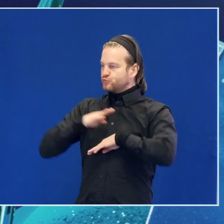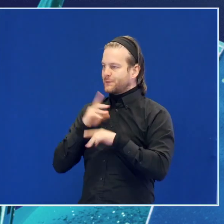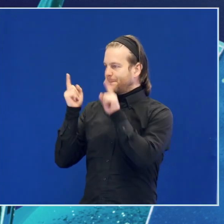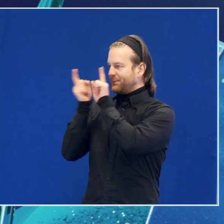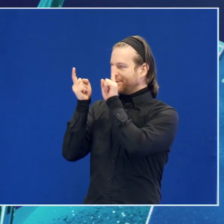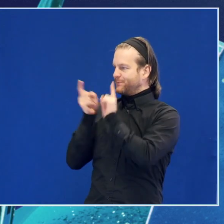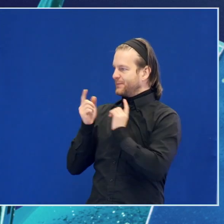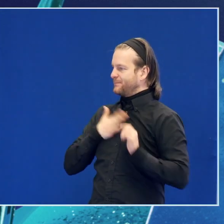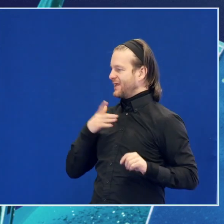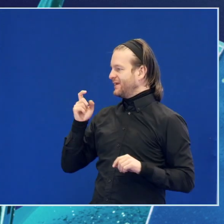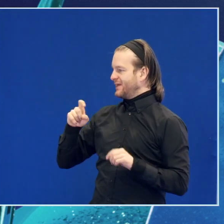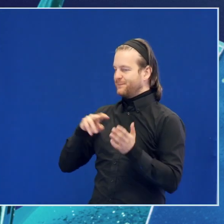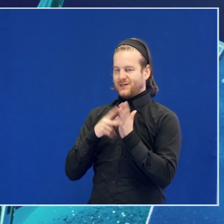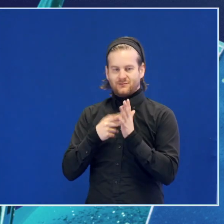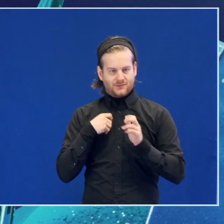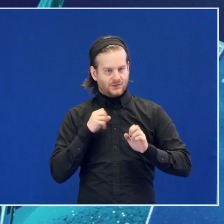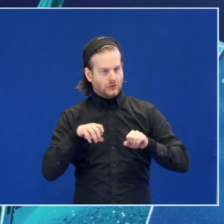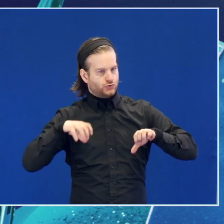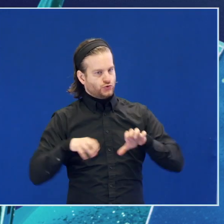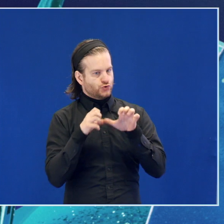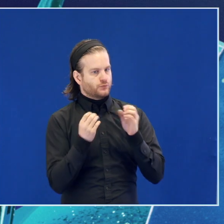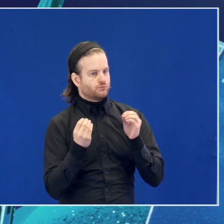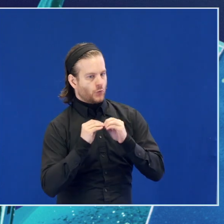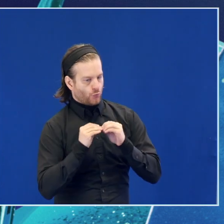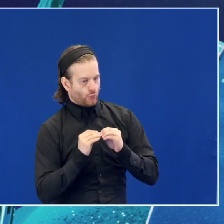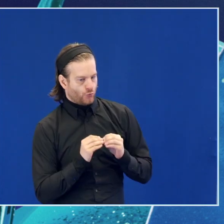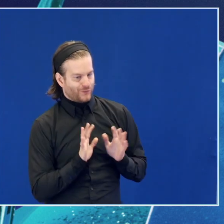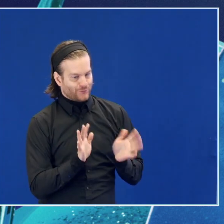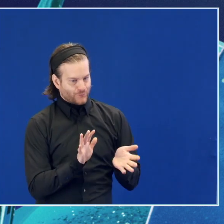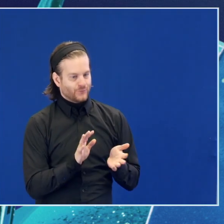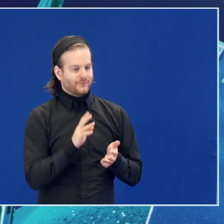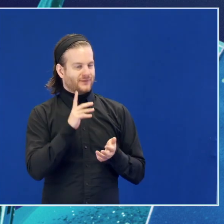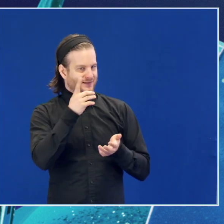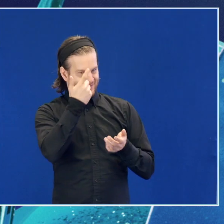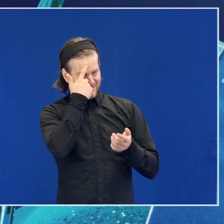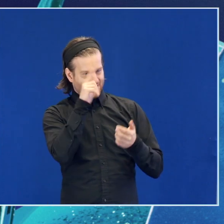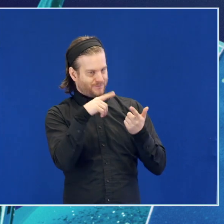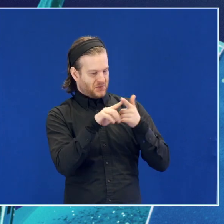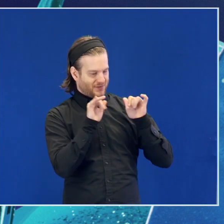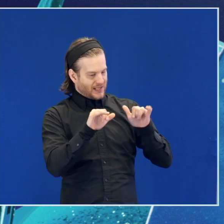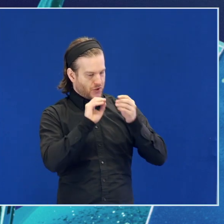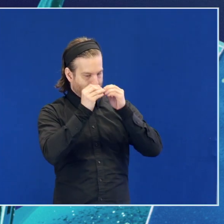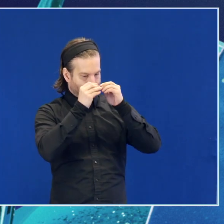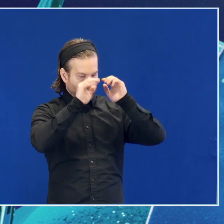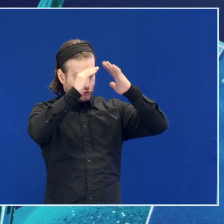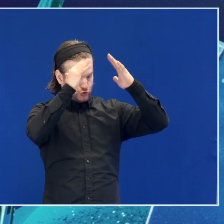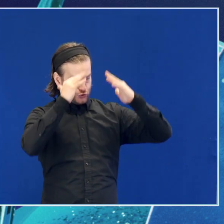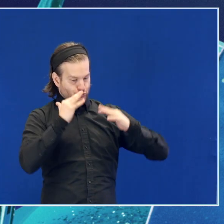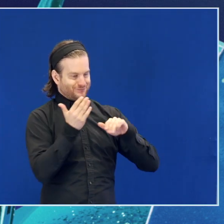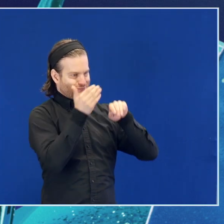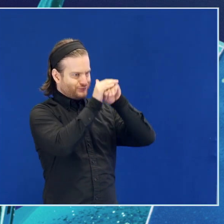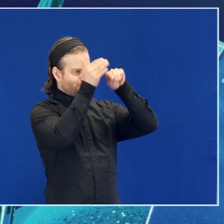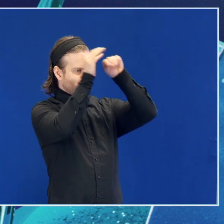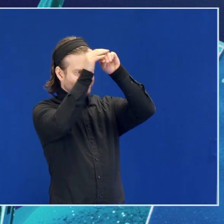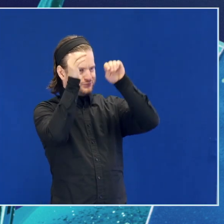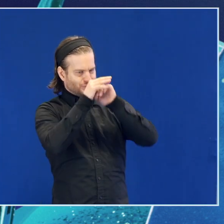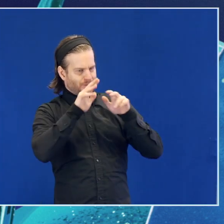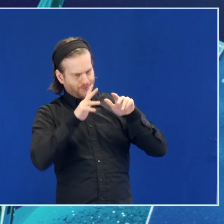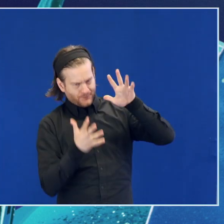And then when you get into the actual biometric data, 13% increase in their satisfaction with their wellbeing overall.